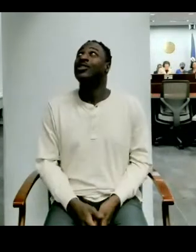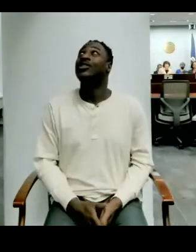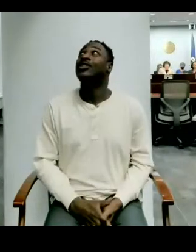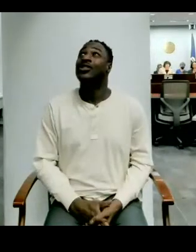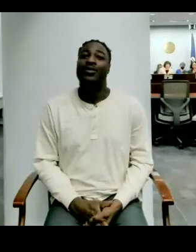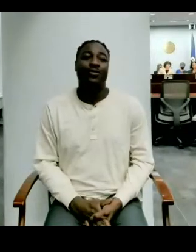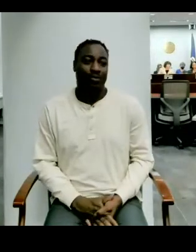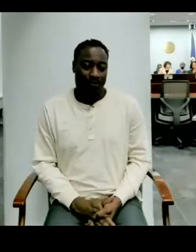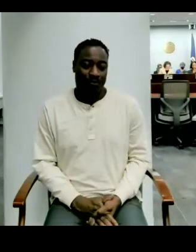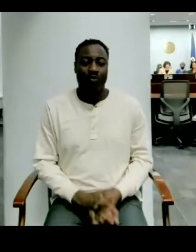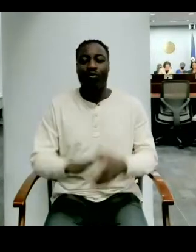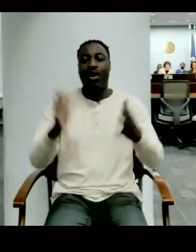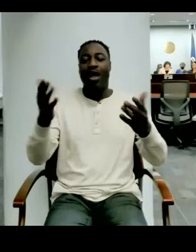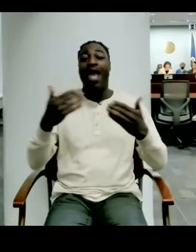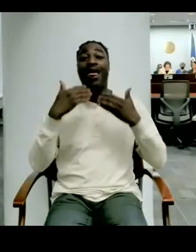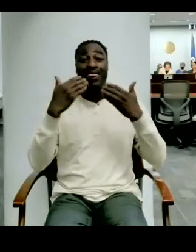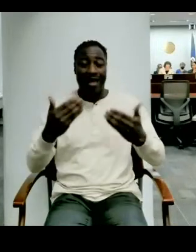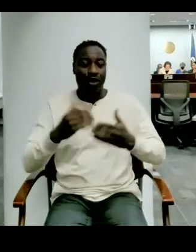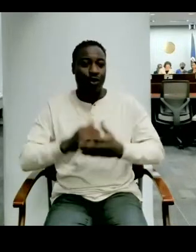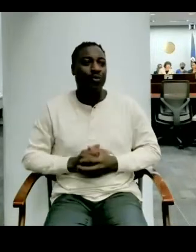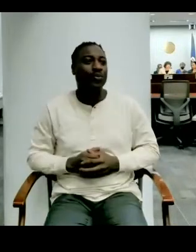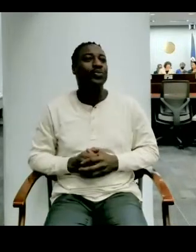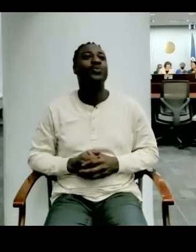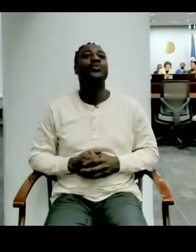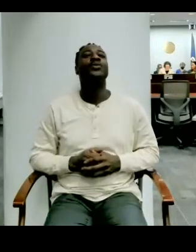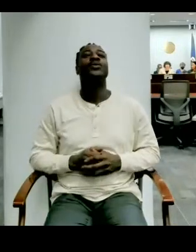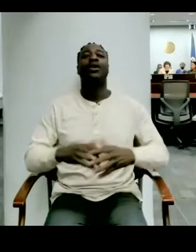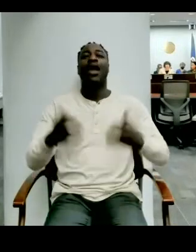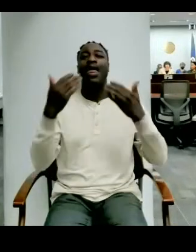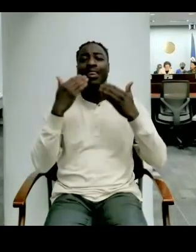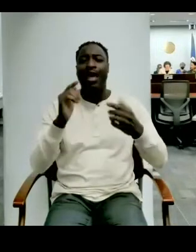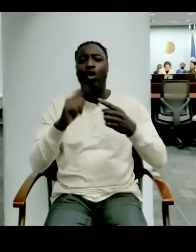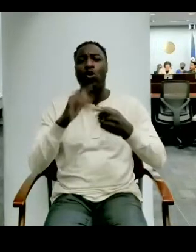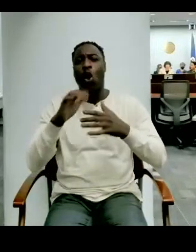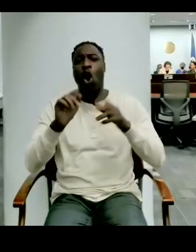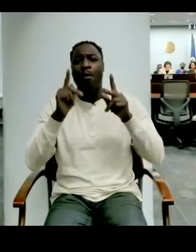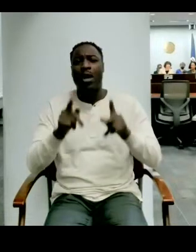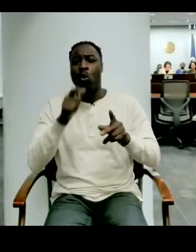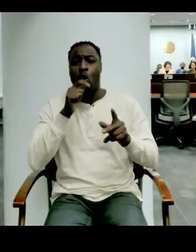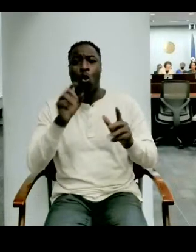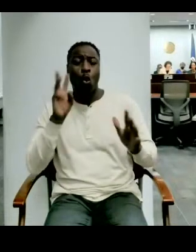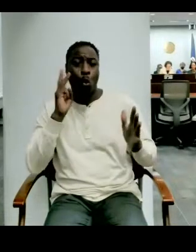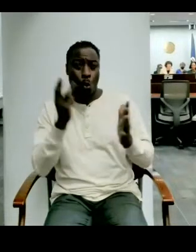Well thank you Chair Burrows and thank you to all of our witnesses for that invaluable